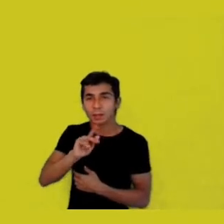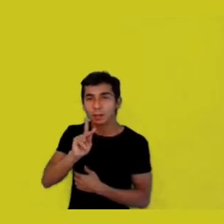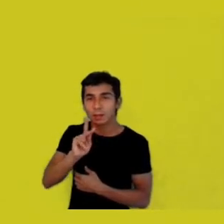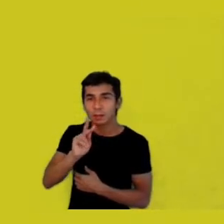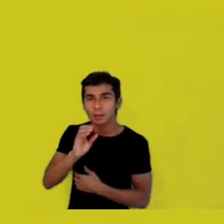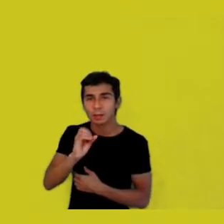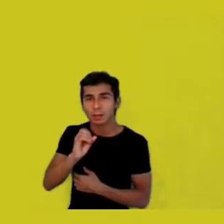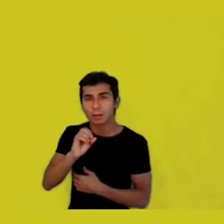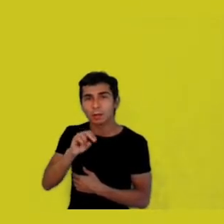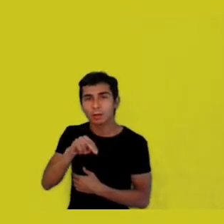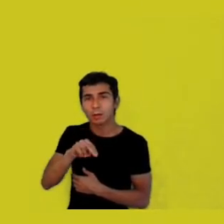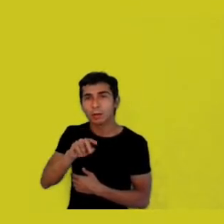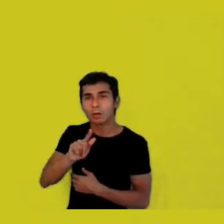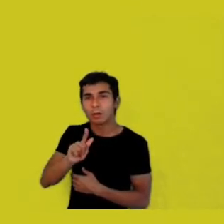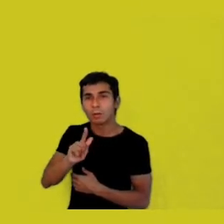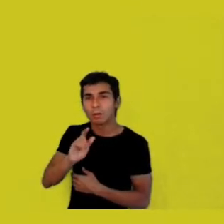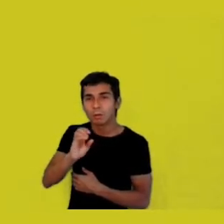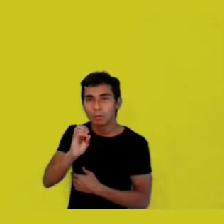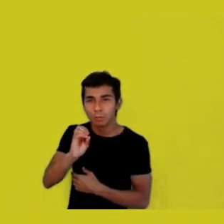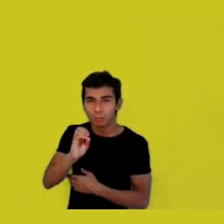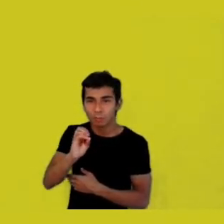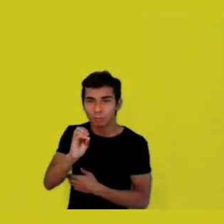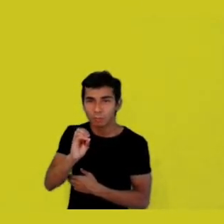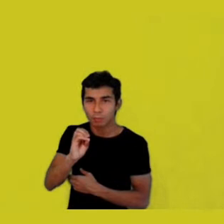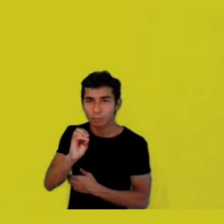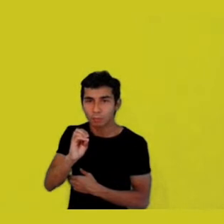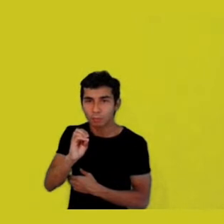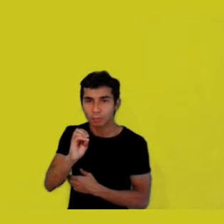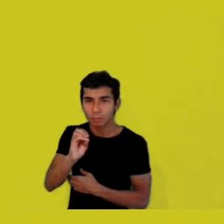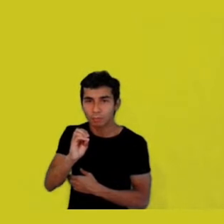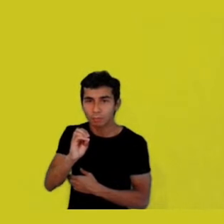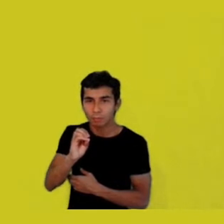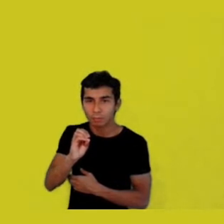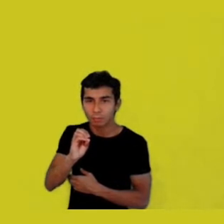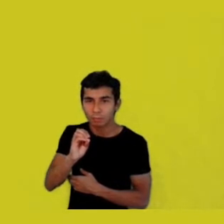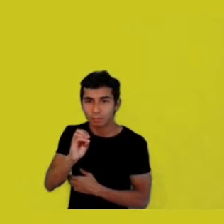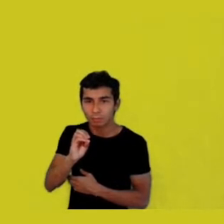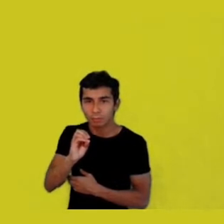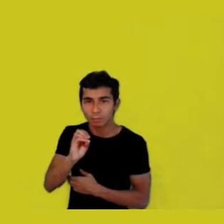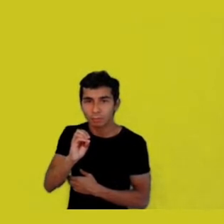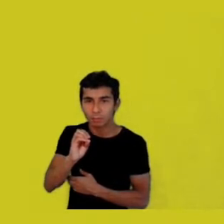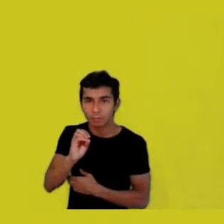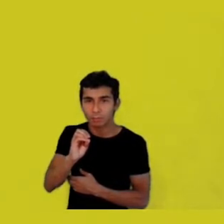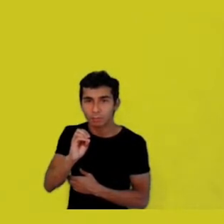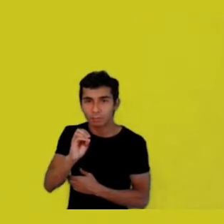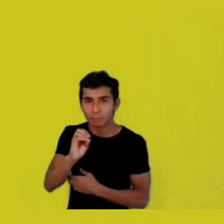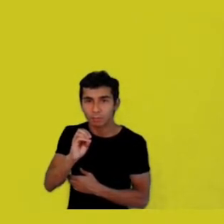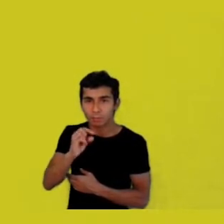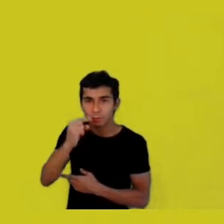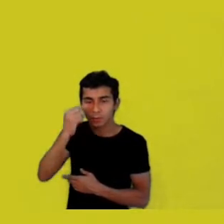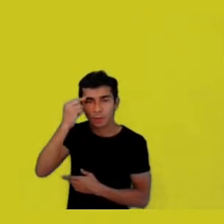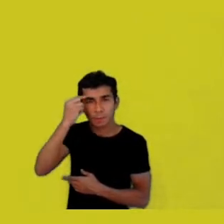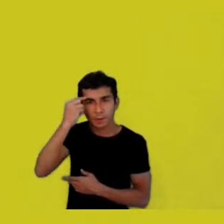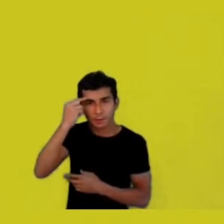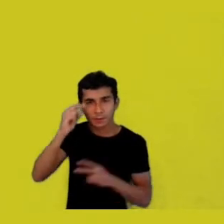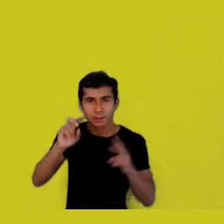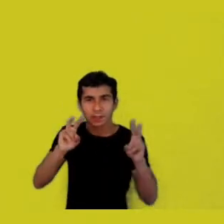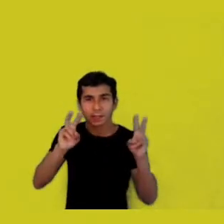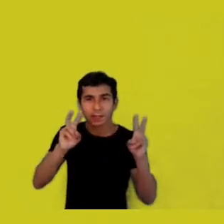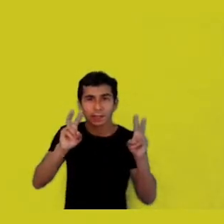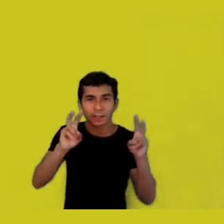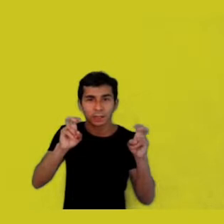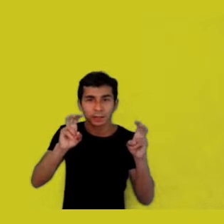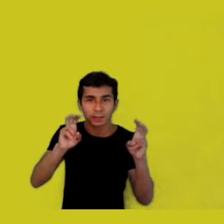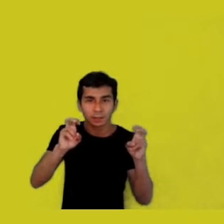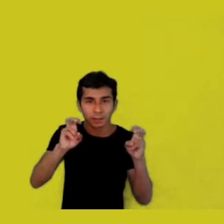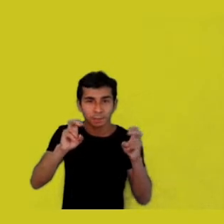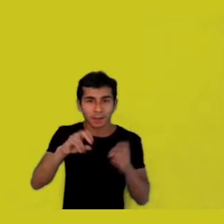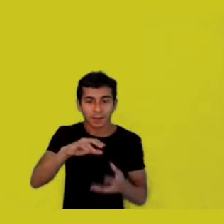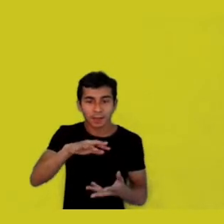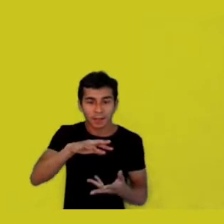When I connect with a notion of earth, like a yard,